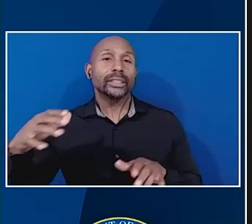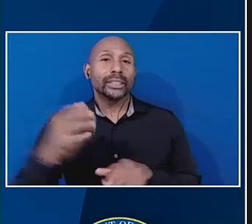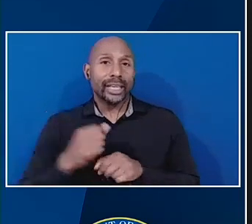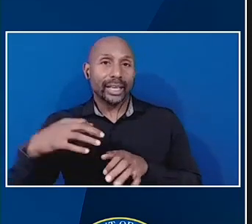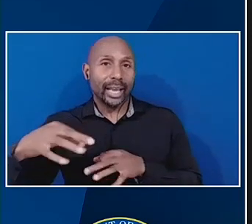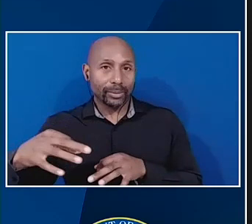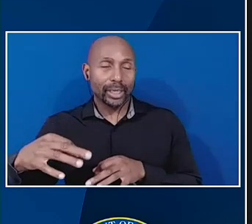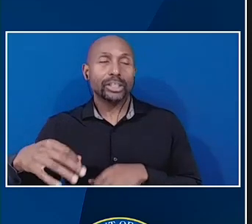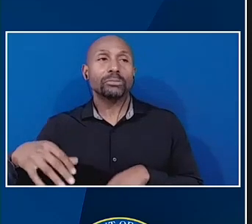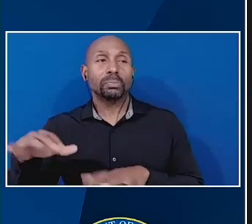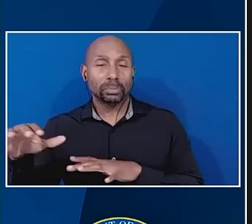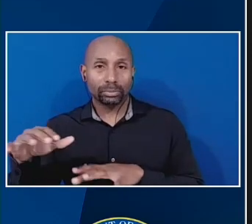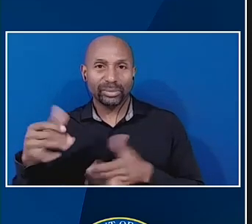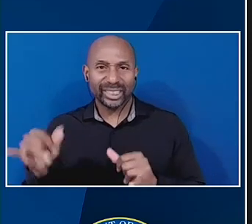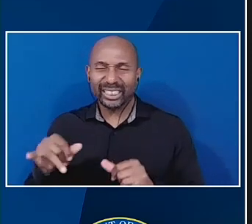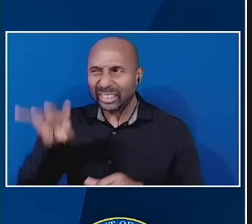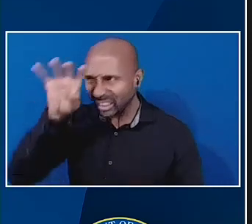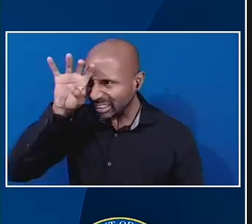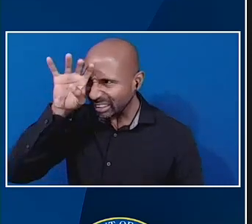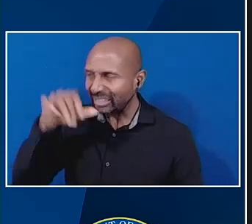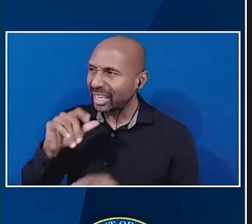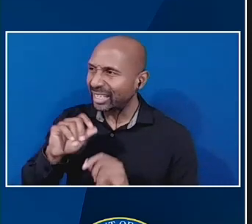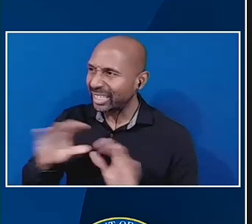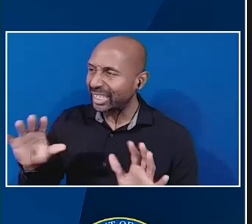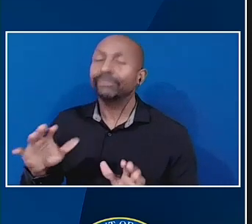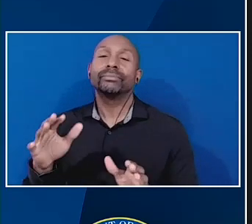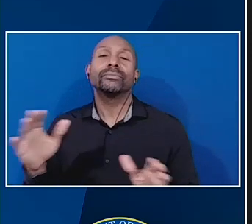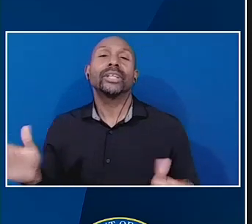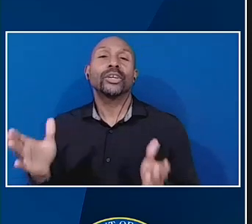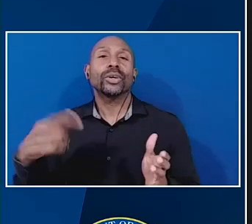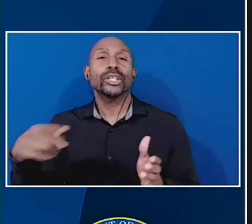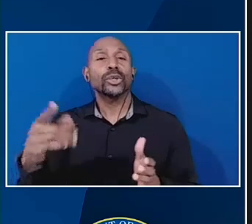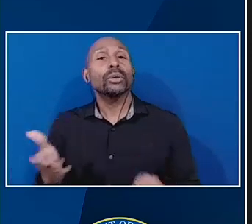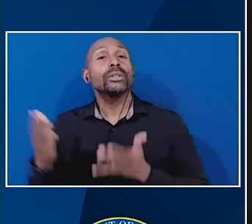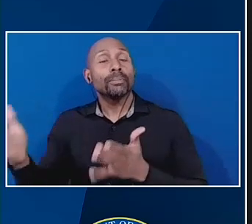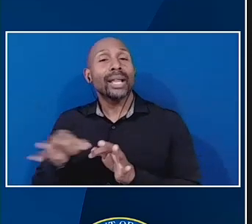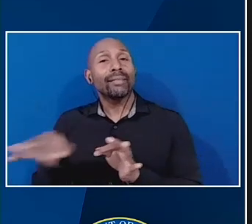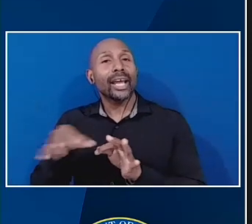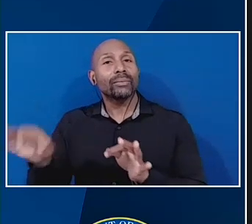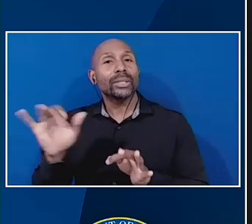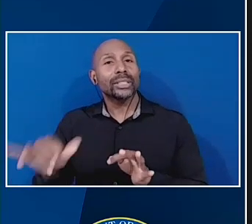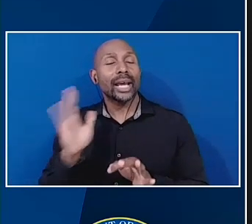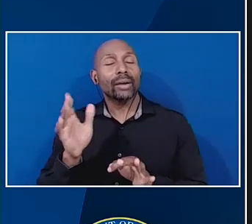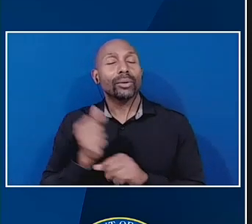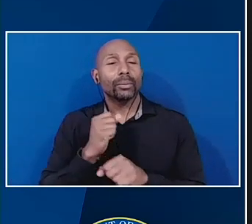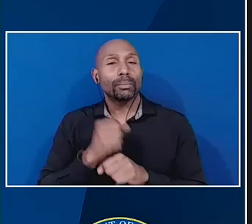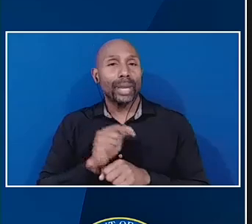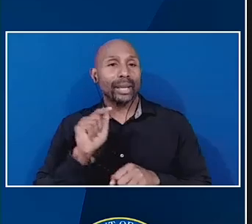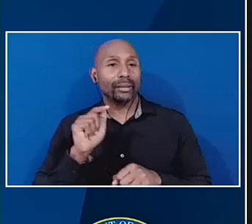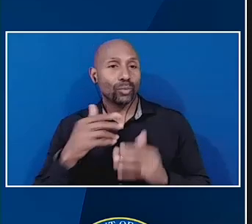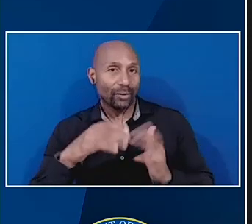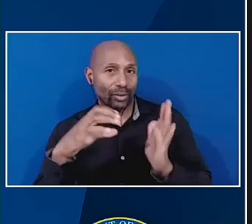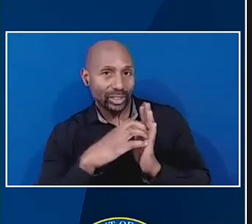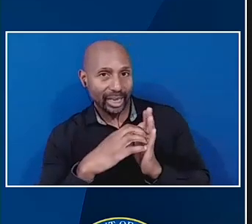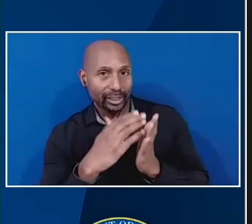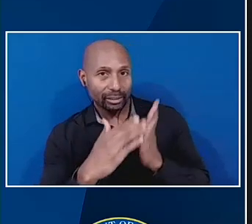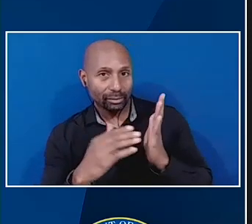encourage you to submit some language that would make it clear for you, okay? Or clearer for you.